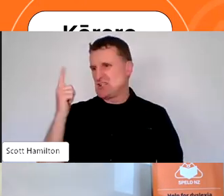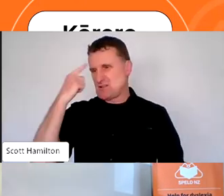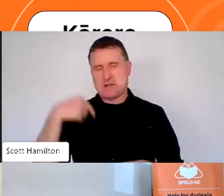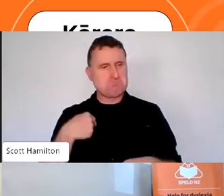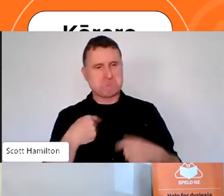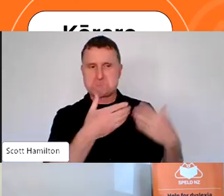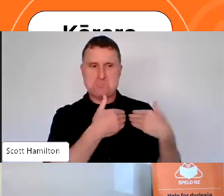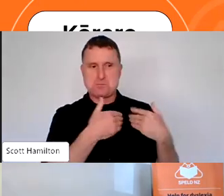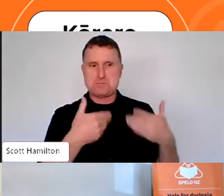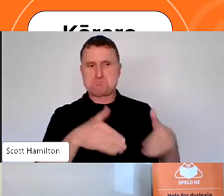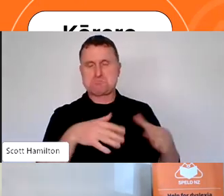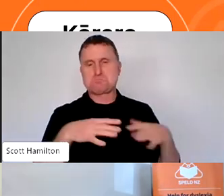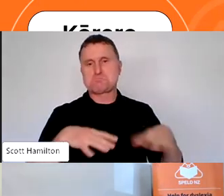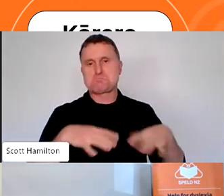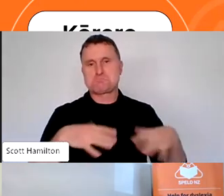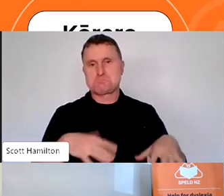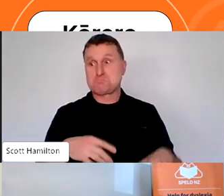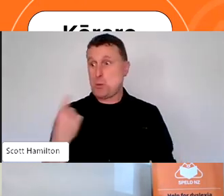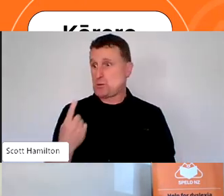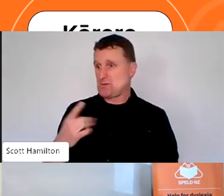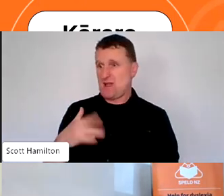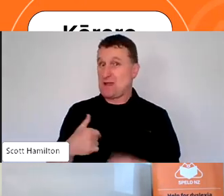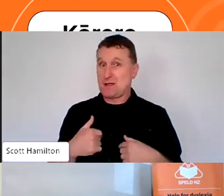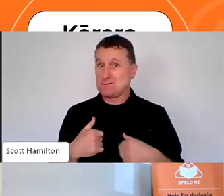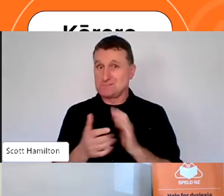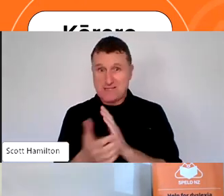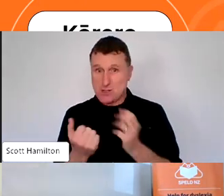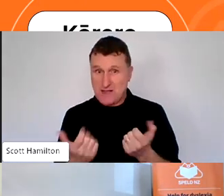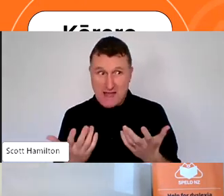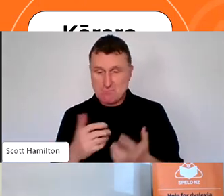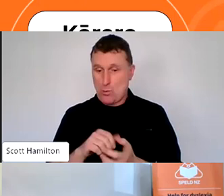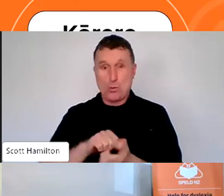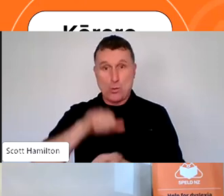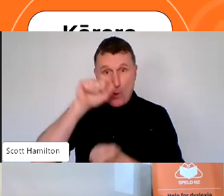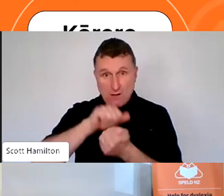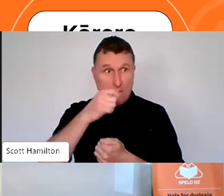that they're not equipped or qualified to teach them. And so the answer